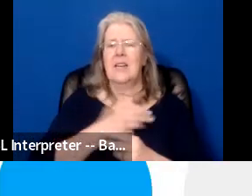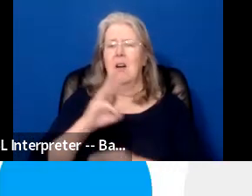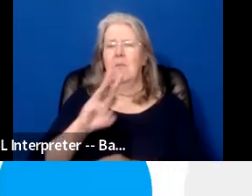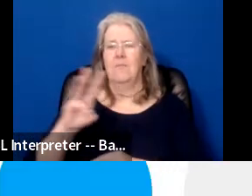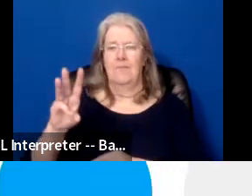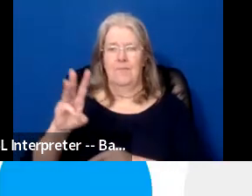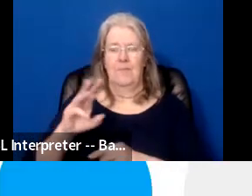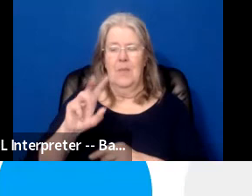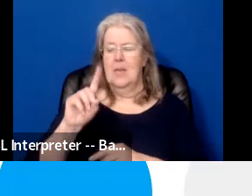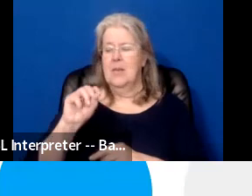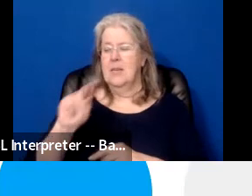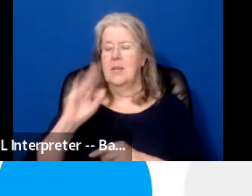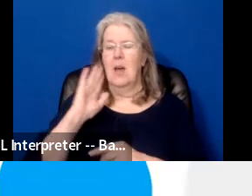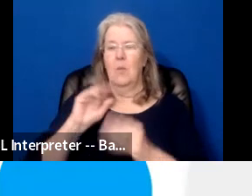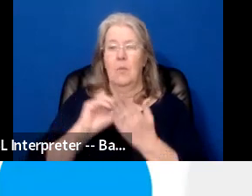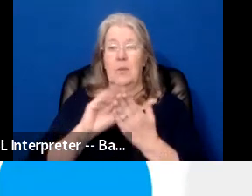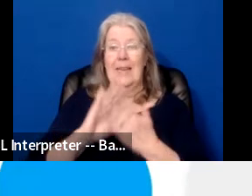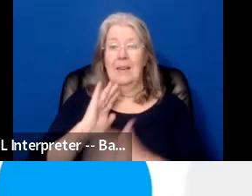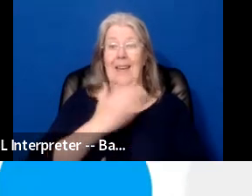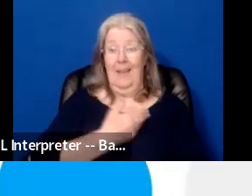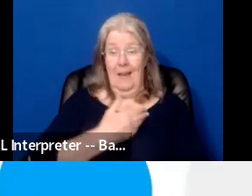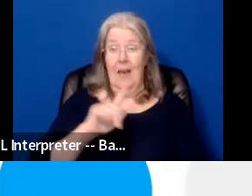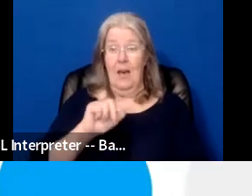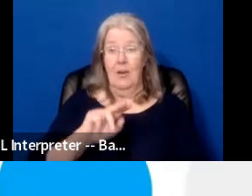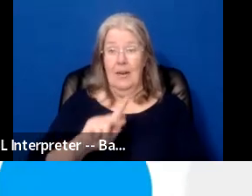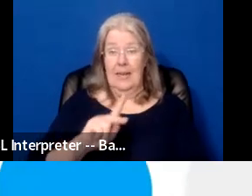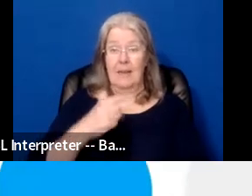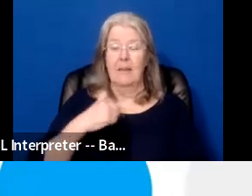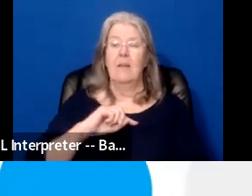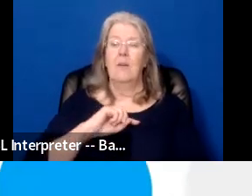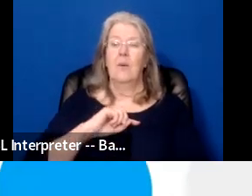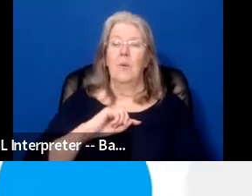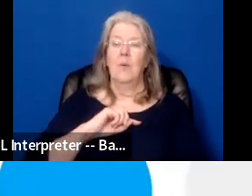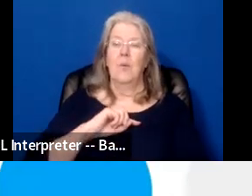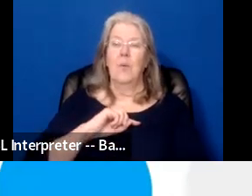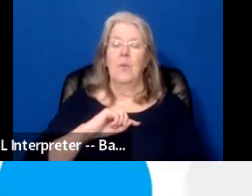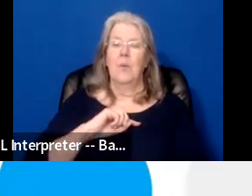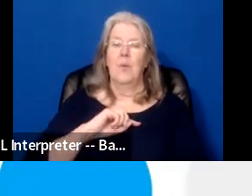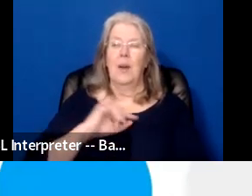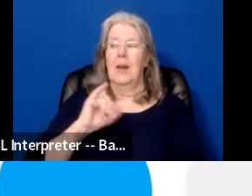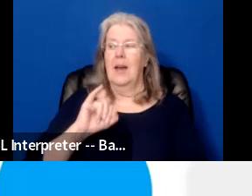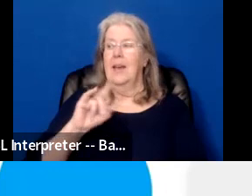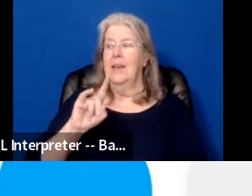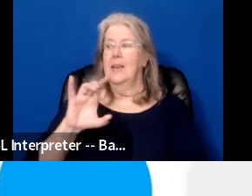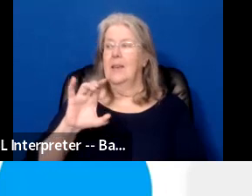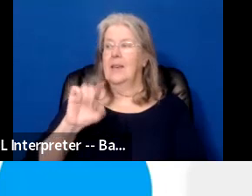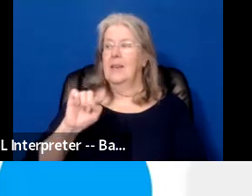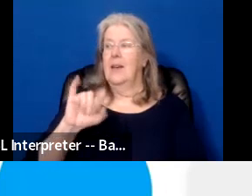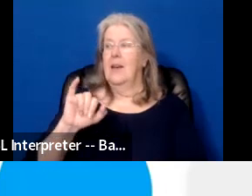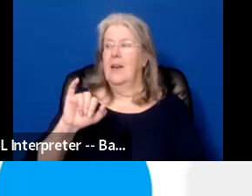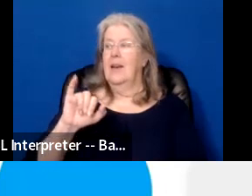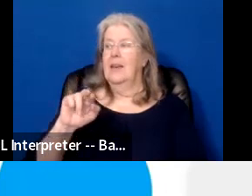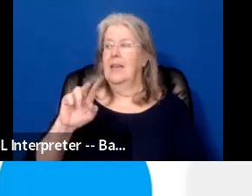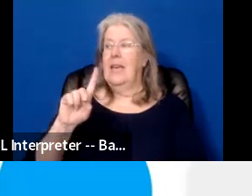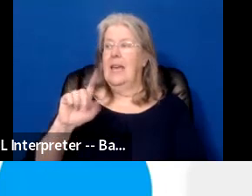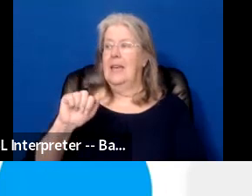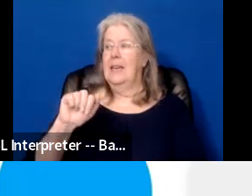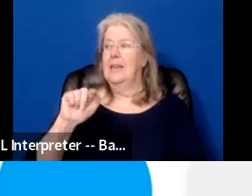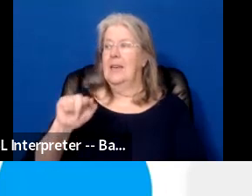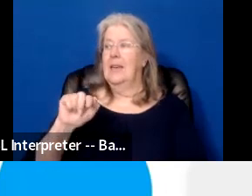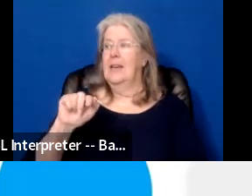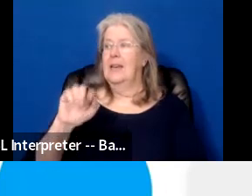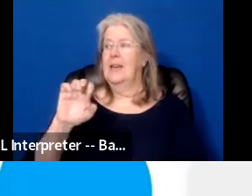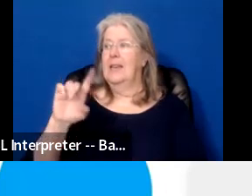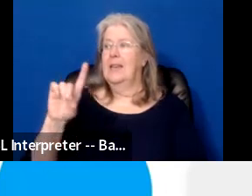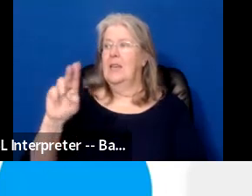Don will put in our link here. We are located on the web at IIDC.indiana.edu/CHE for